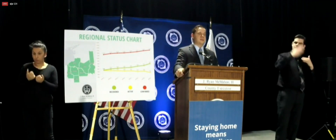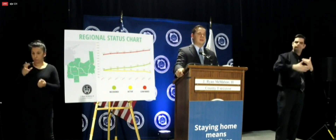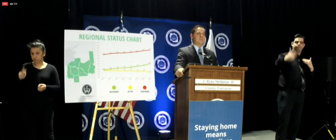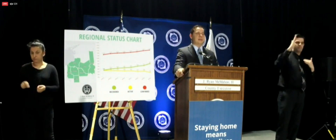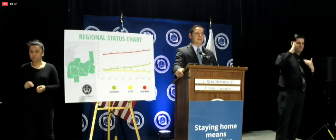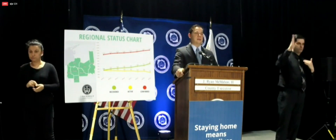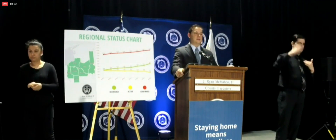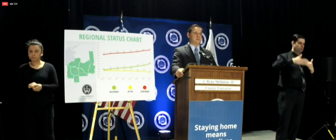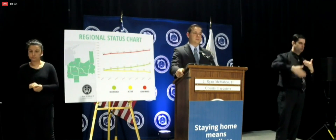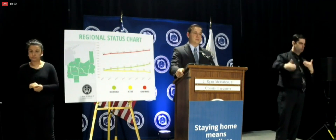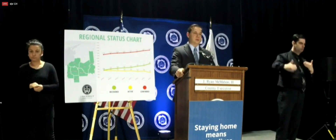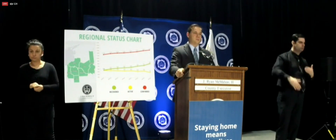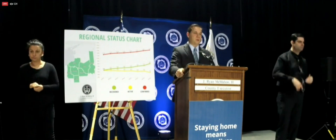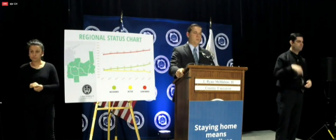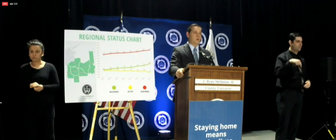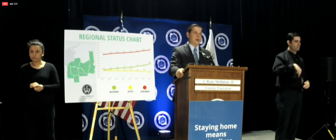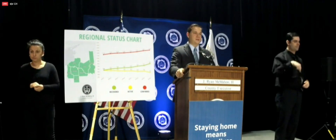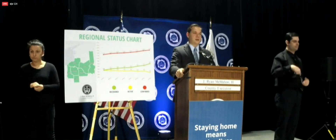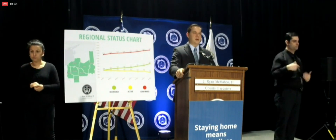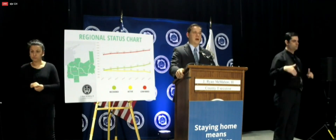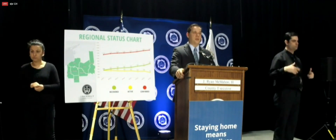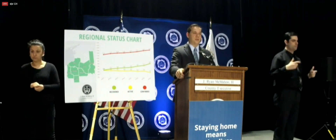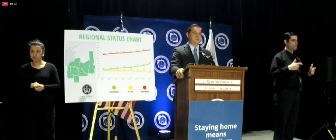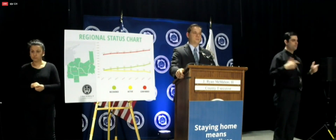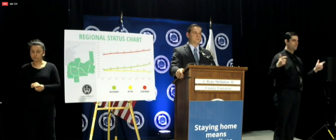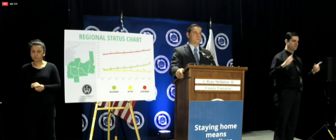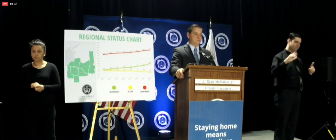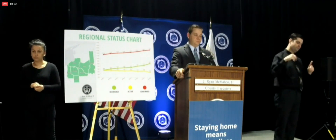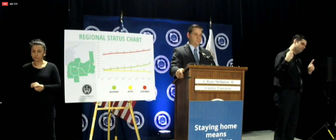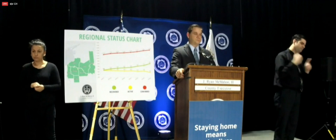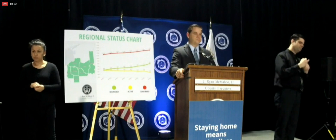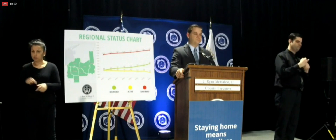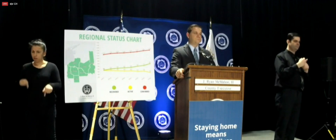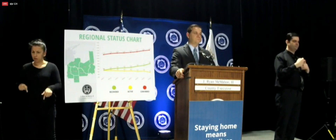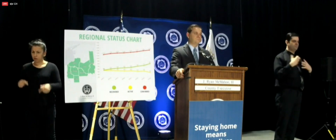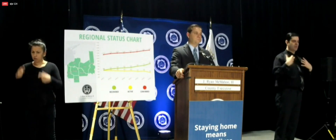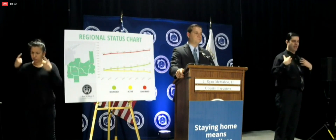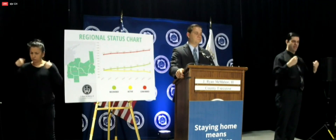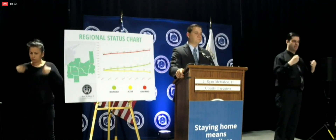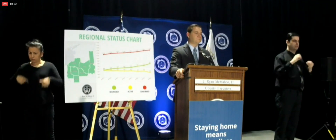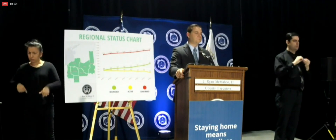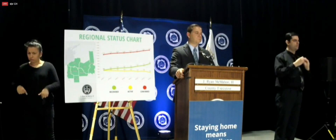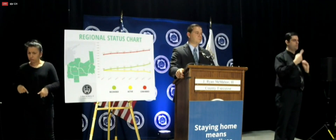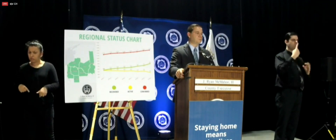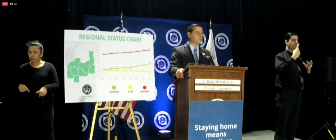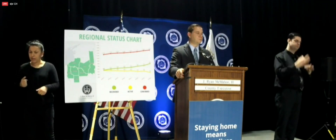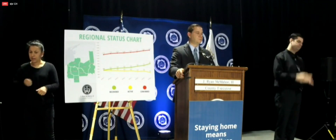OR PAID AS MUCH ATTENTION TO SUCH AS INFORMATION OR SOME OF THE ECONOMIC DEVELOPMENT, THIS IS A BIG DEAL. THIS IS OUR NUMBER ONE ASSET,